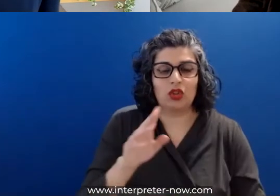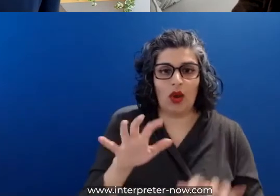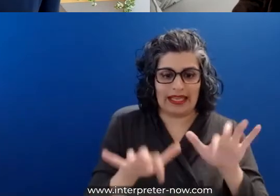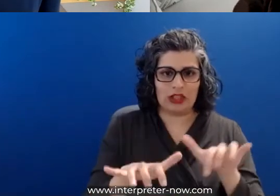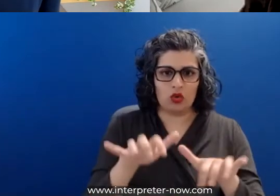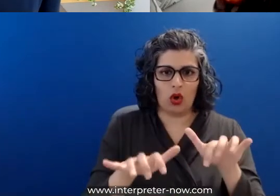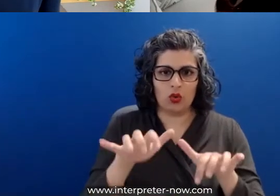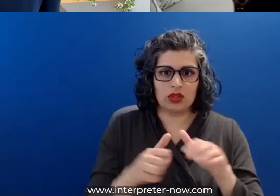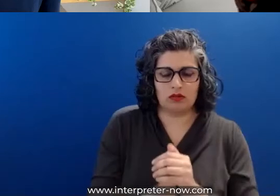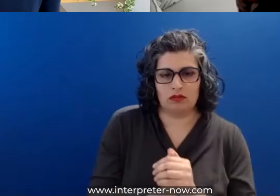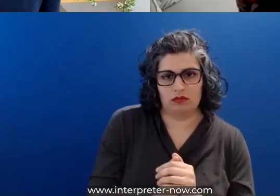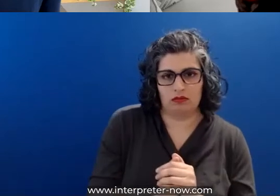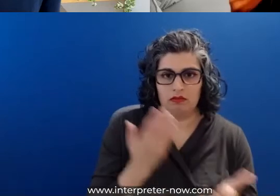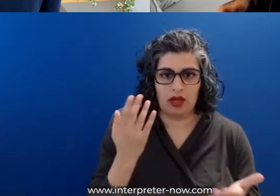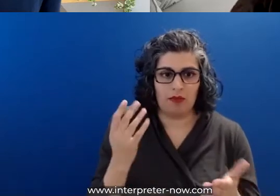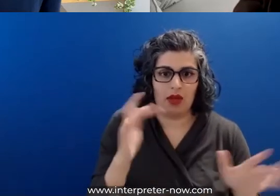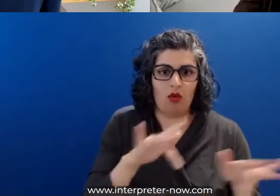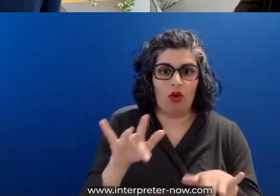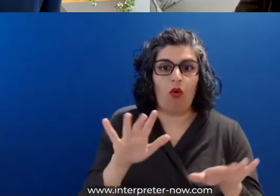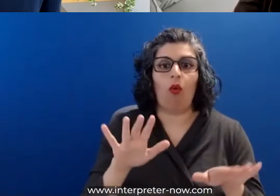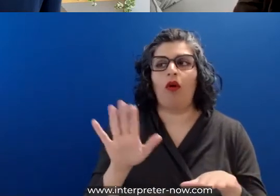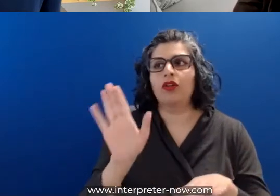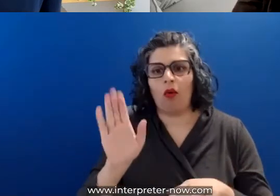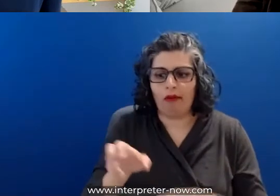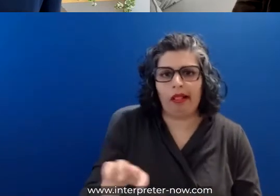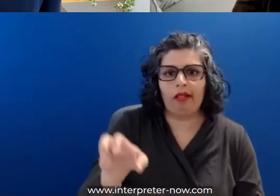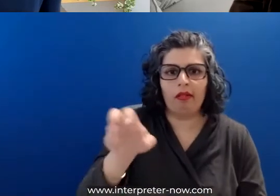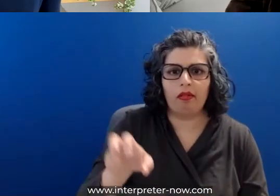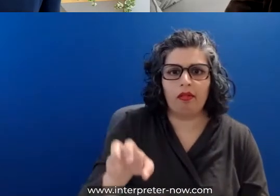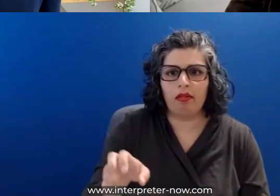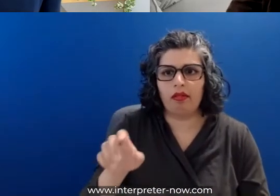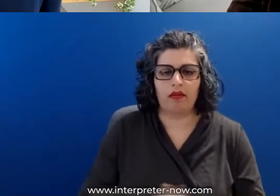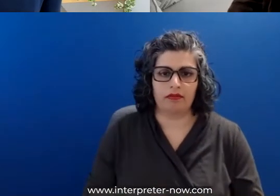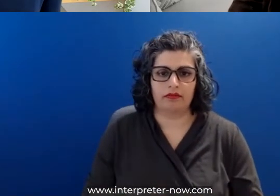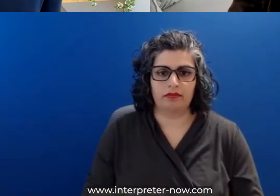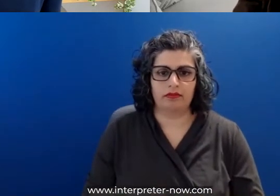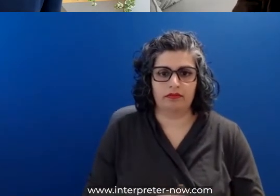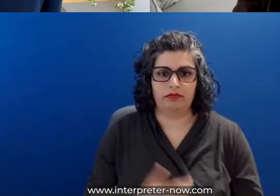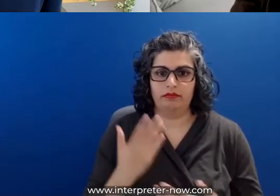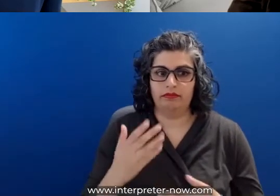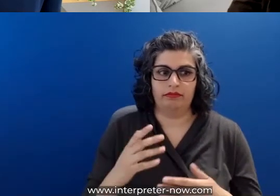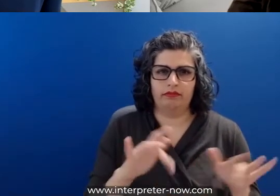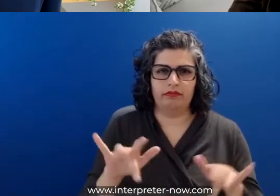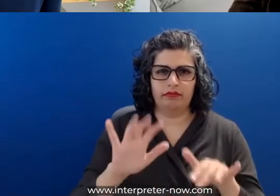It might record your mouse movements. It might record how long it takes you to deal with